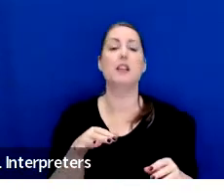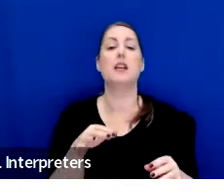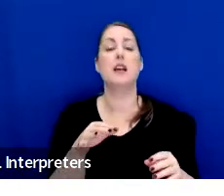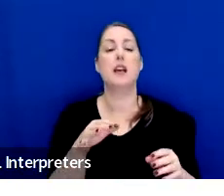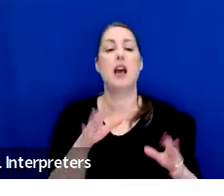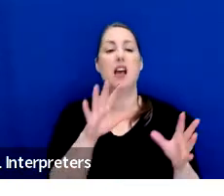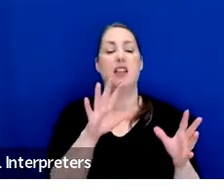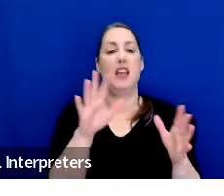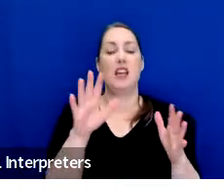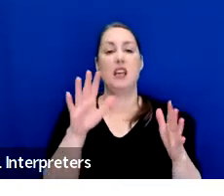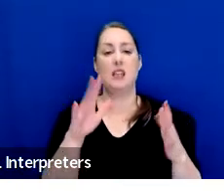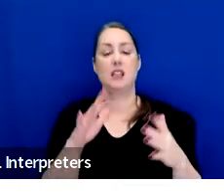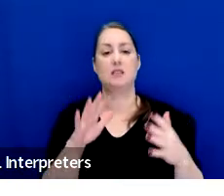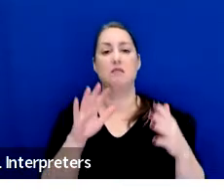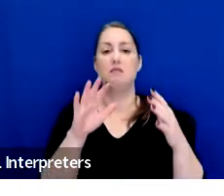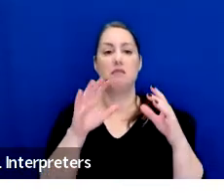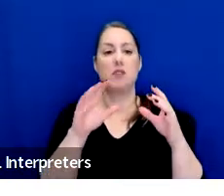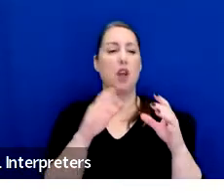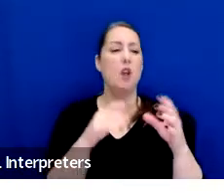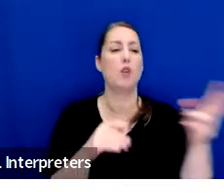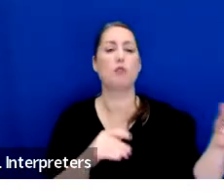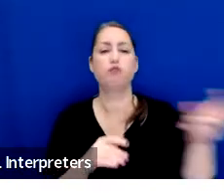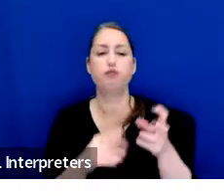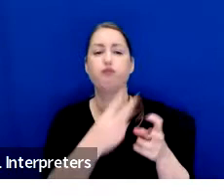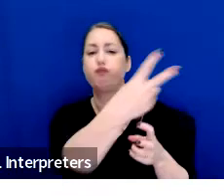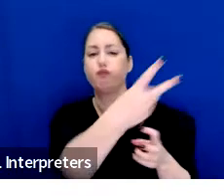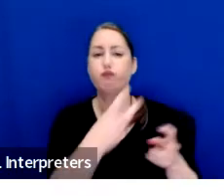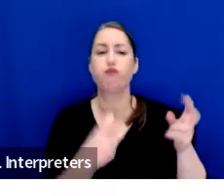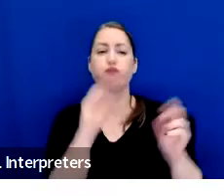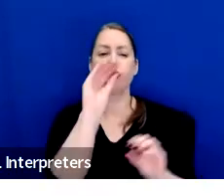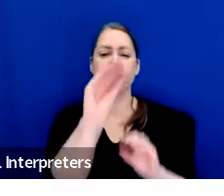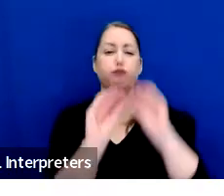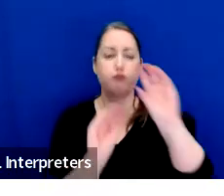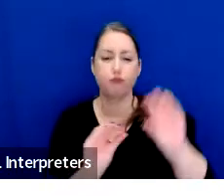And then that way, students can grab those easily and, and take those.